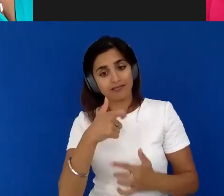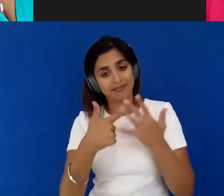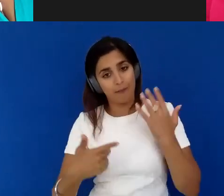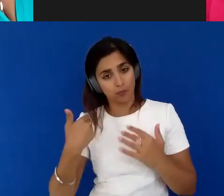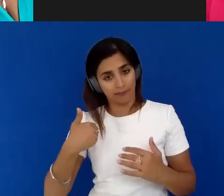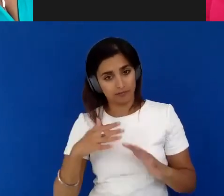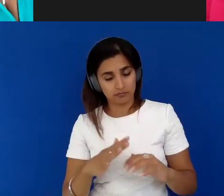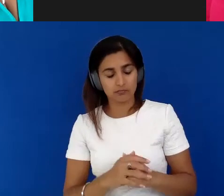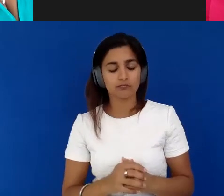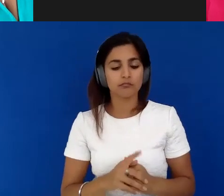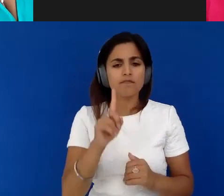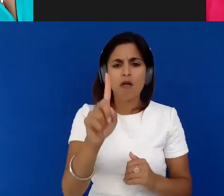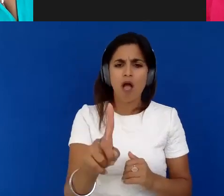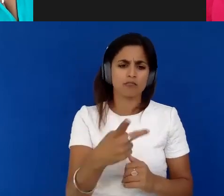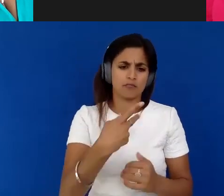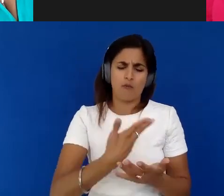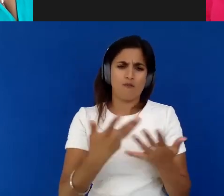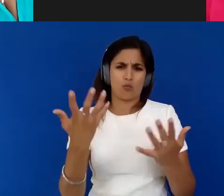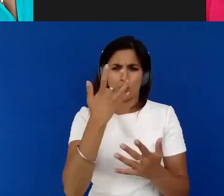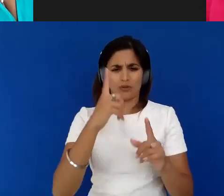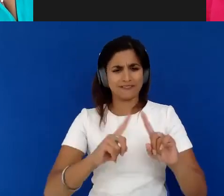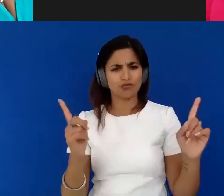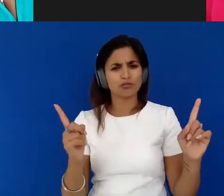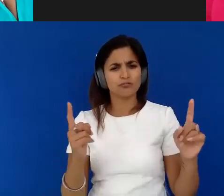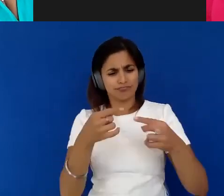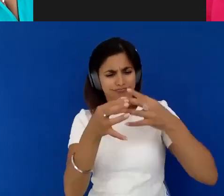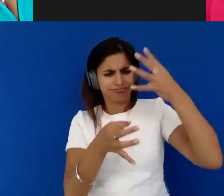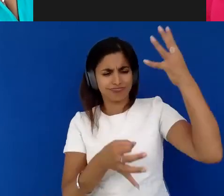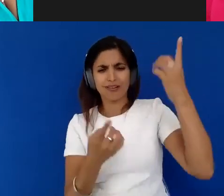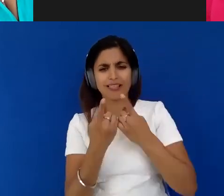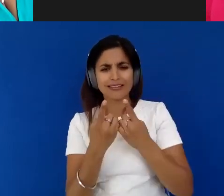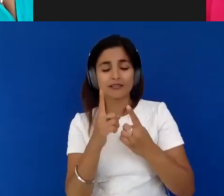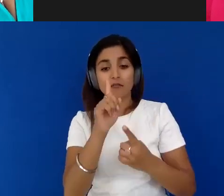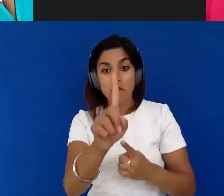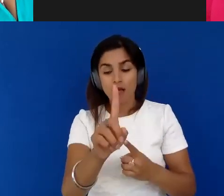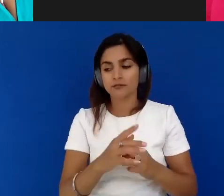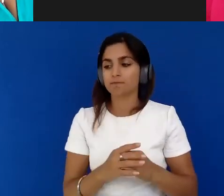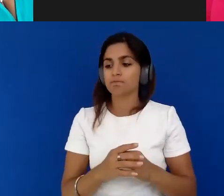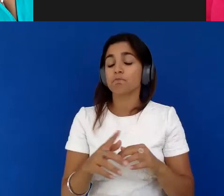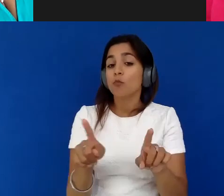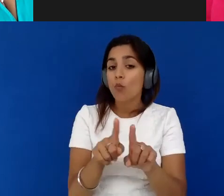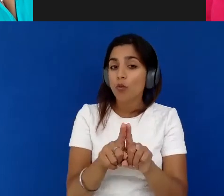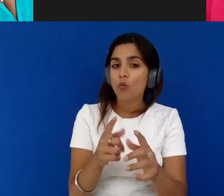differences between us however there is also a lot of kinship and a lot of